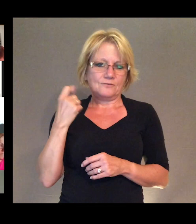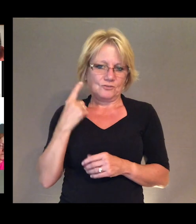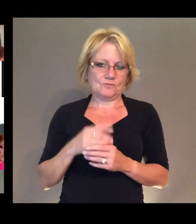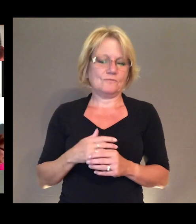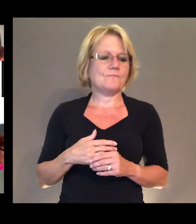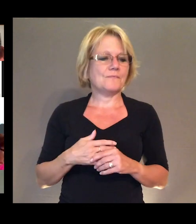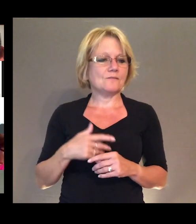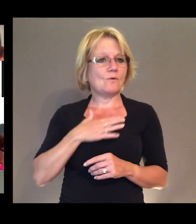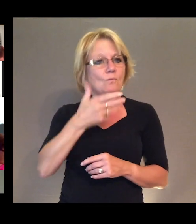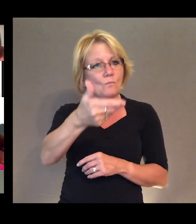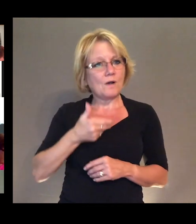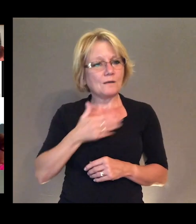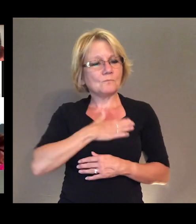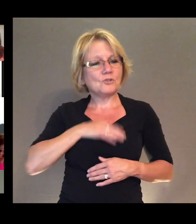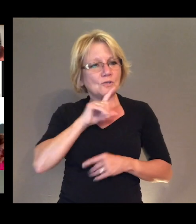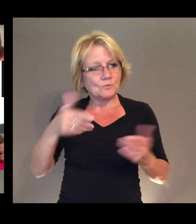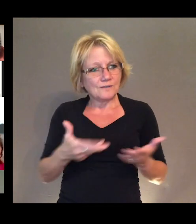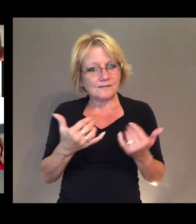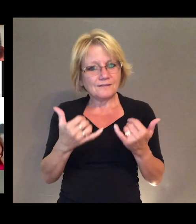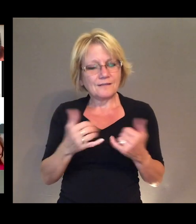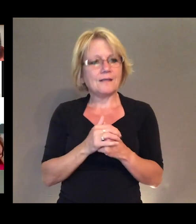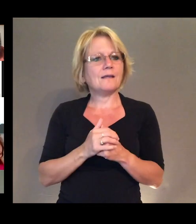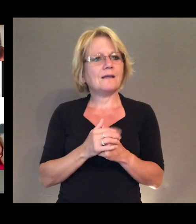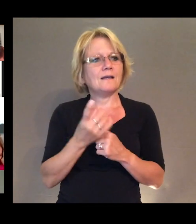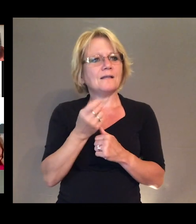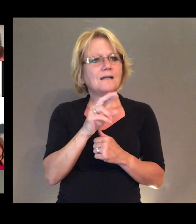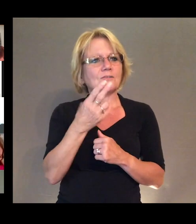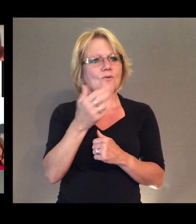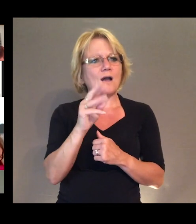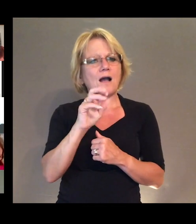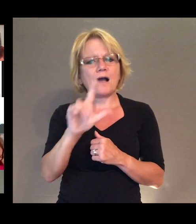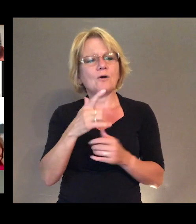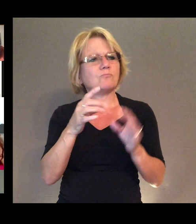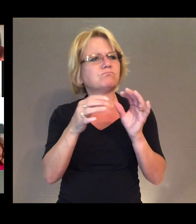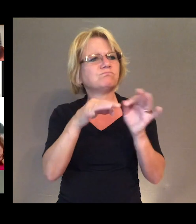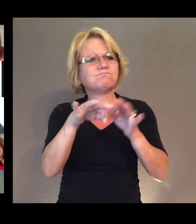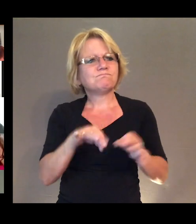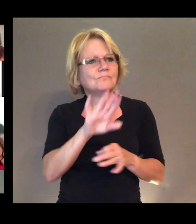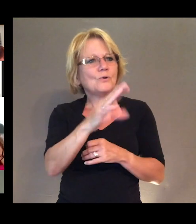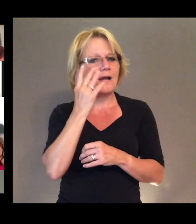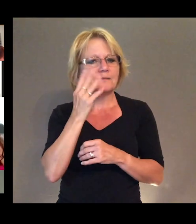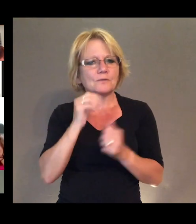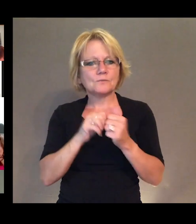and spending time with us. Dr. Howell, how could you talk about your experience in higher education